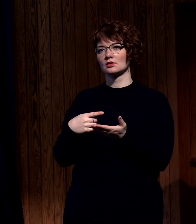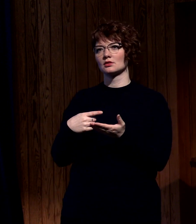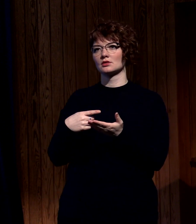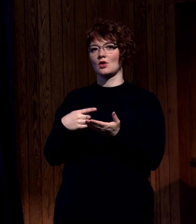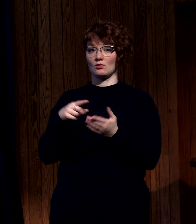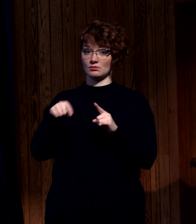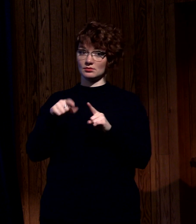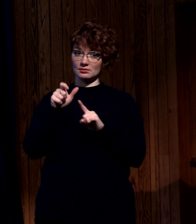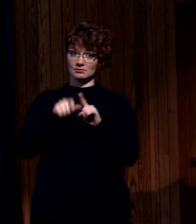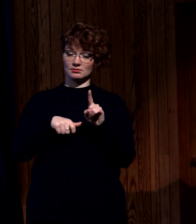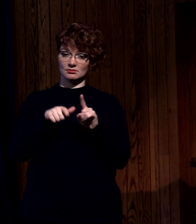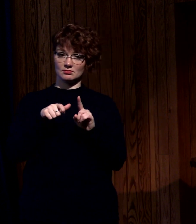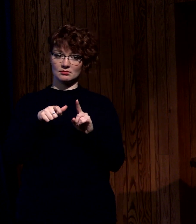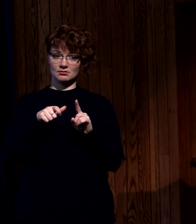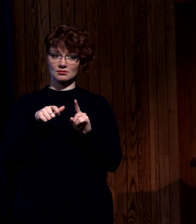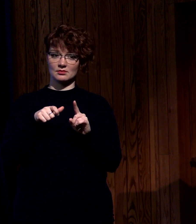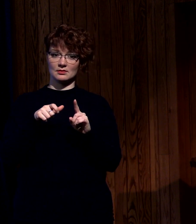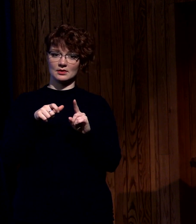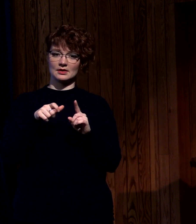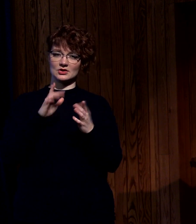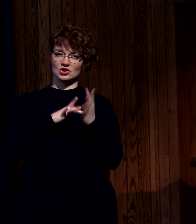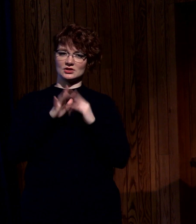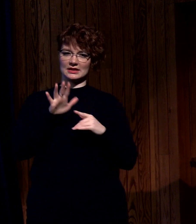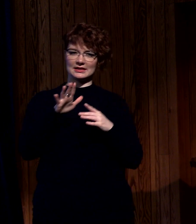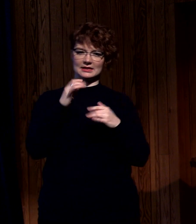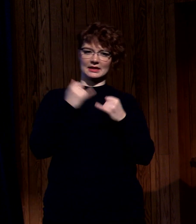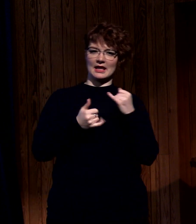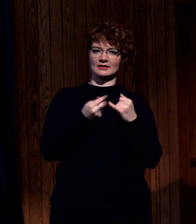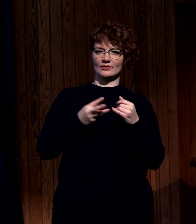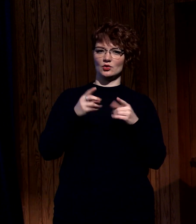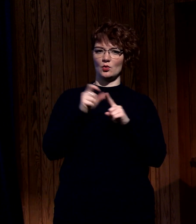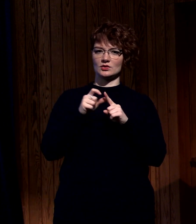because it is Jesus's parting words before his death, and then